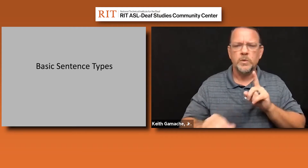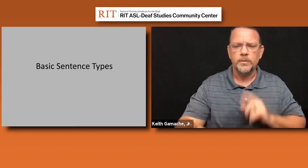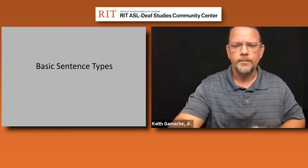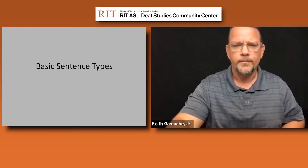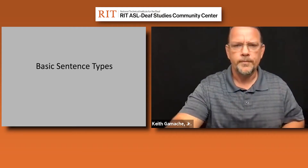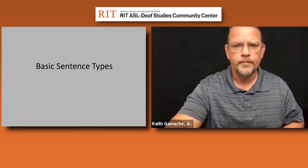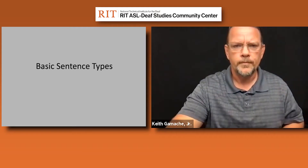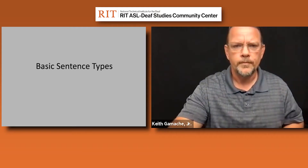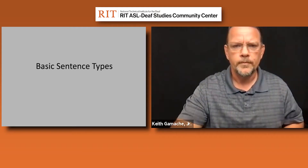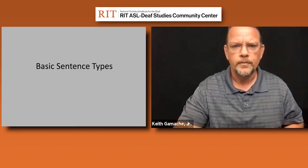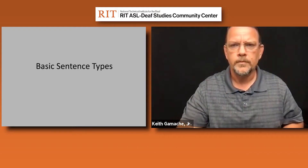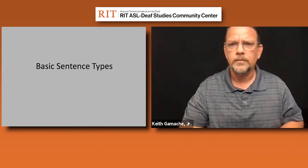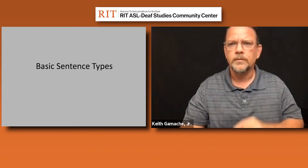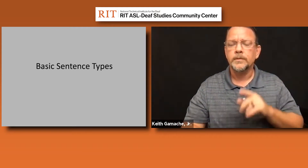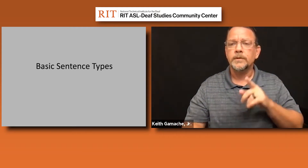So let me give you an example.